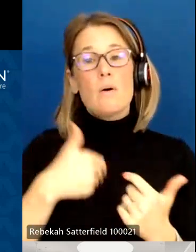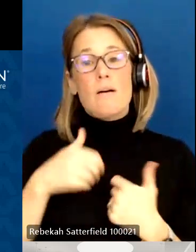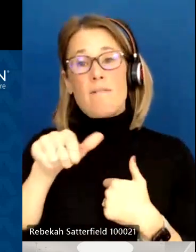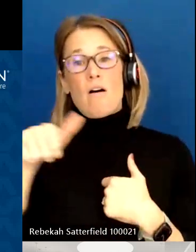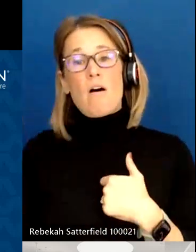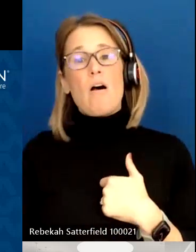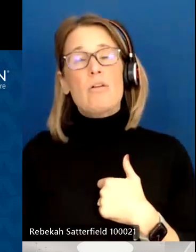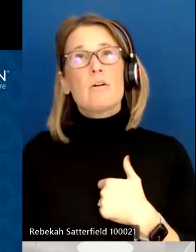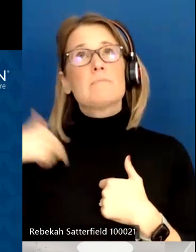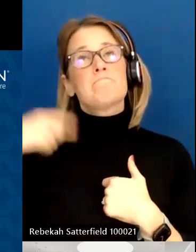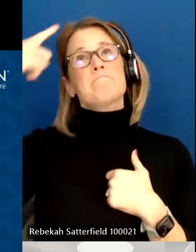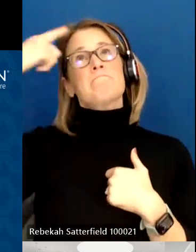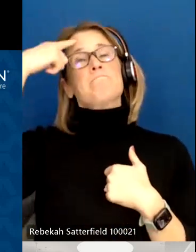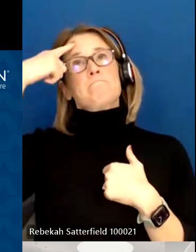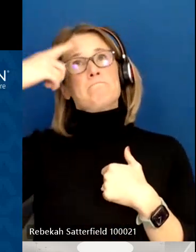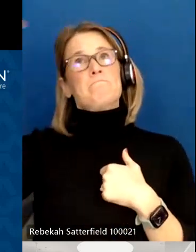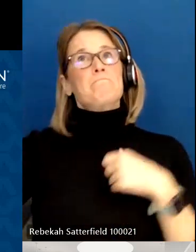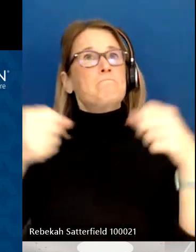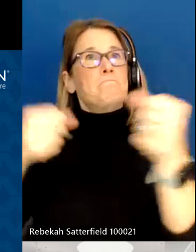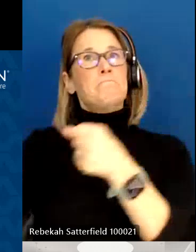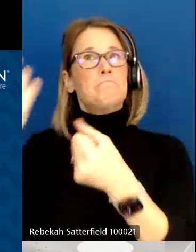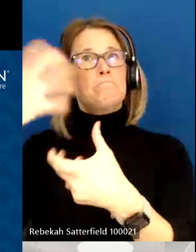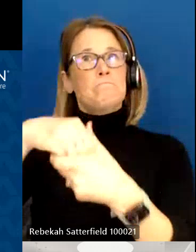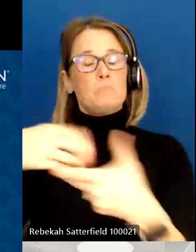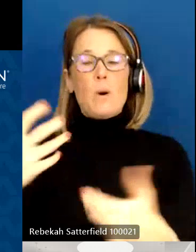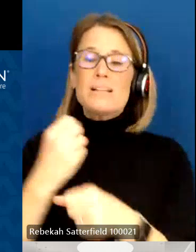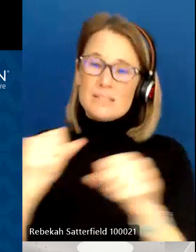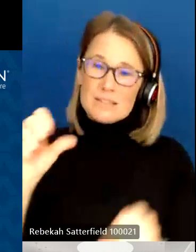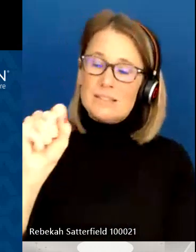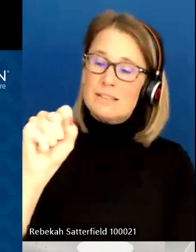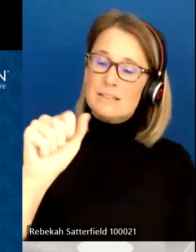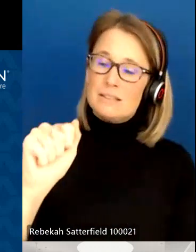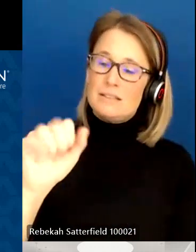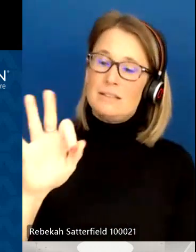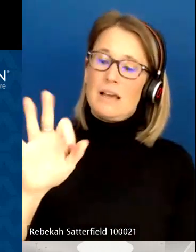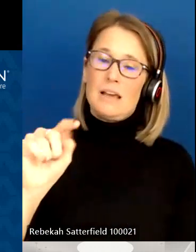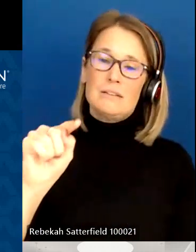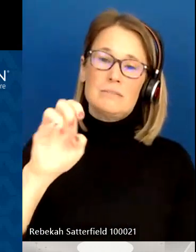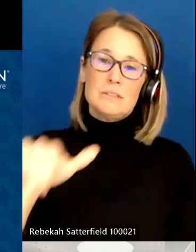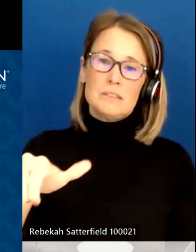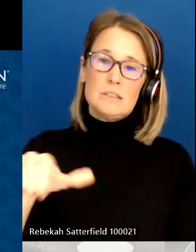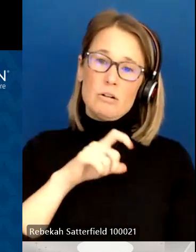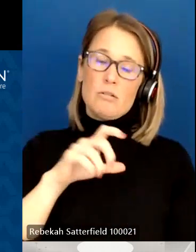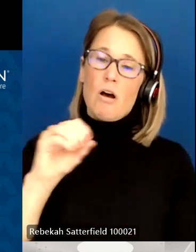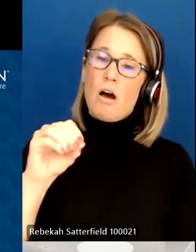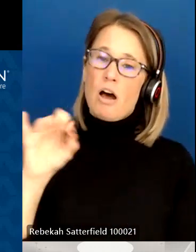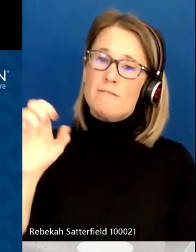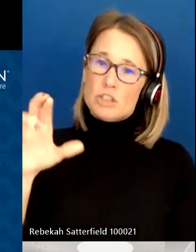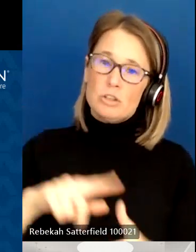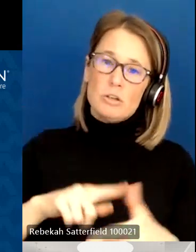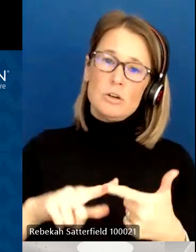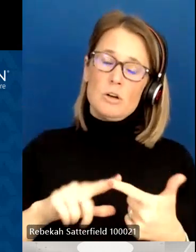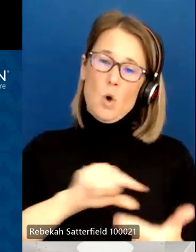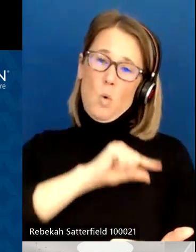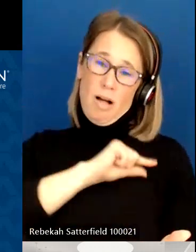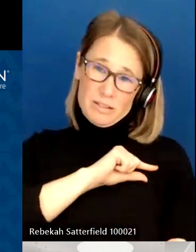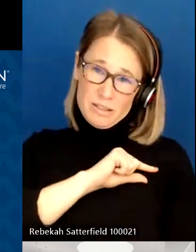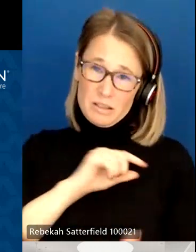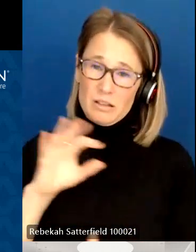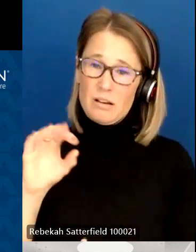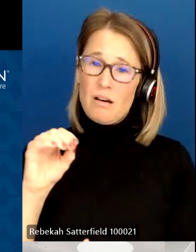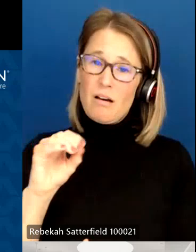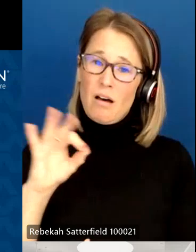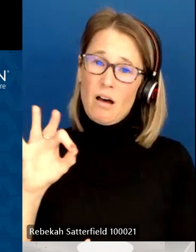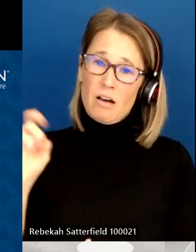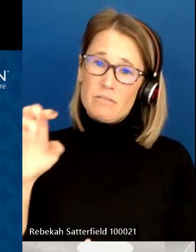that come to mind would include uh safety officer quality uh officer ERS and right now in my view